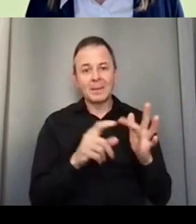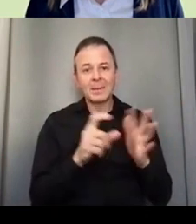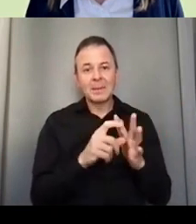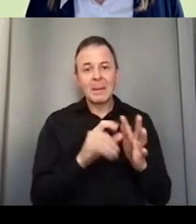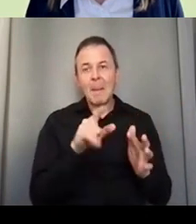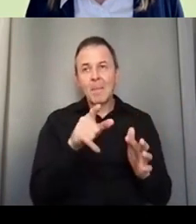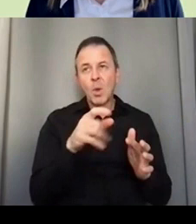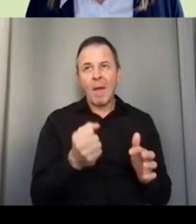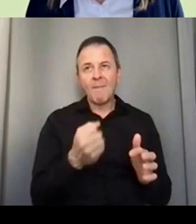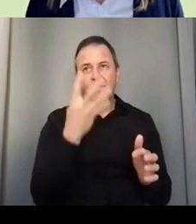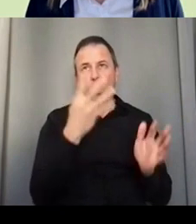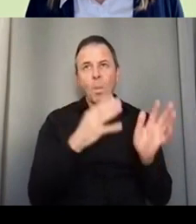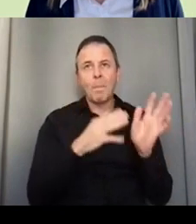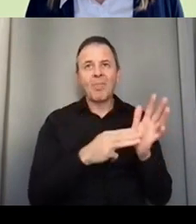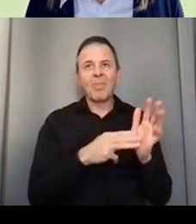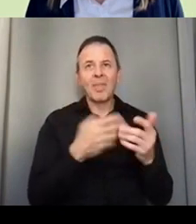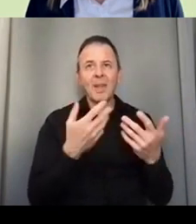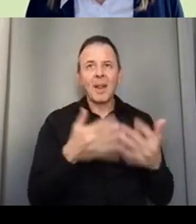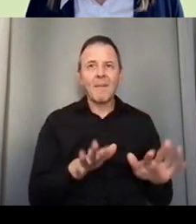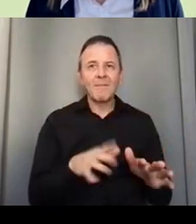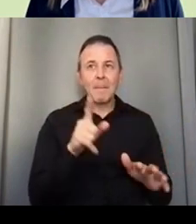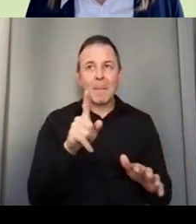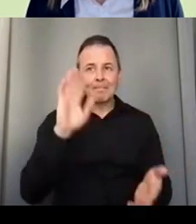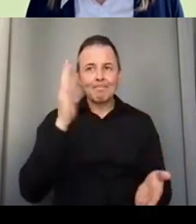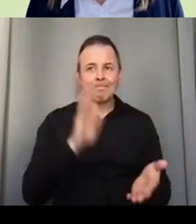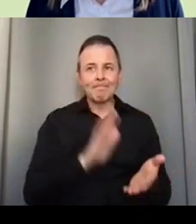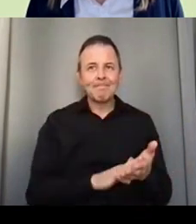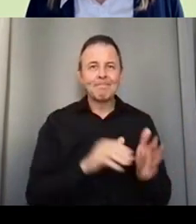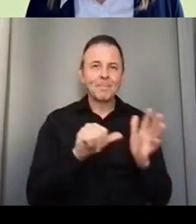end of your plan but you're running out of funds you can request